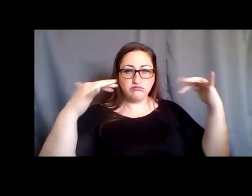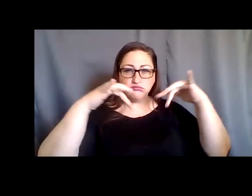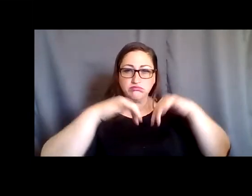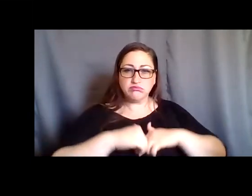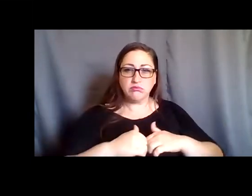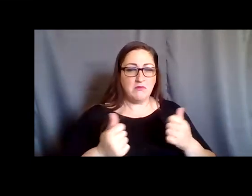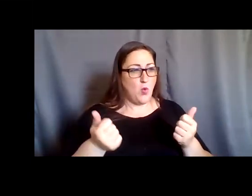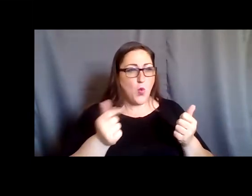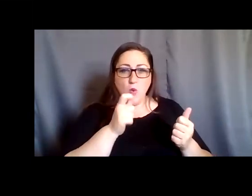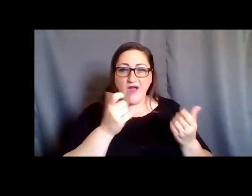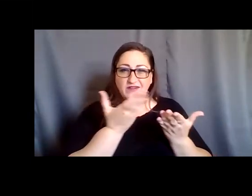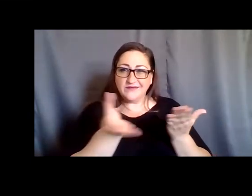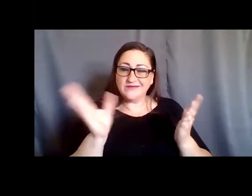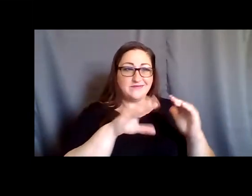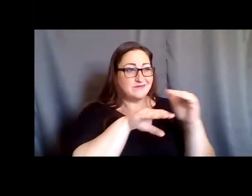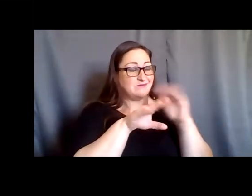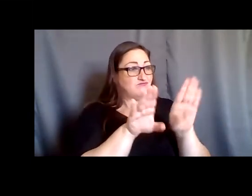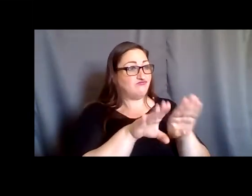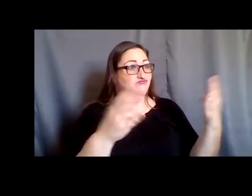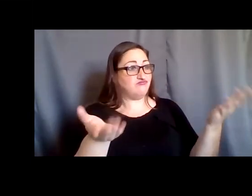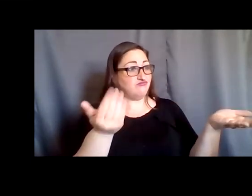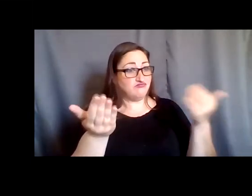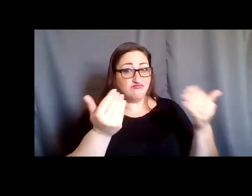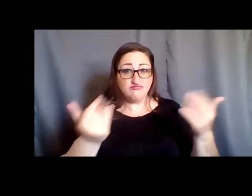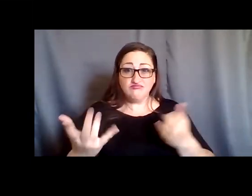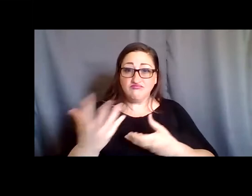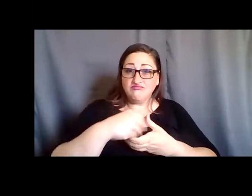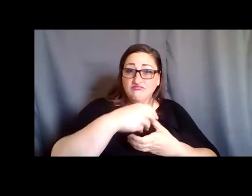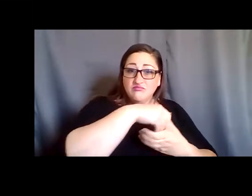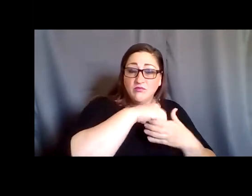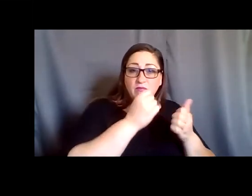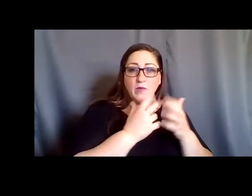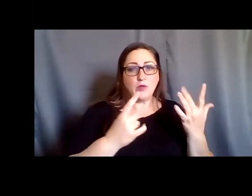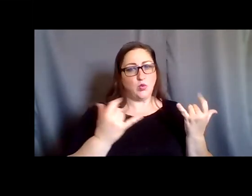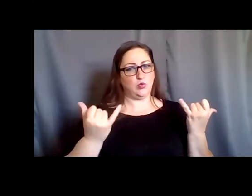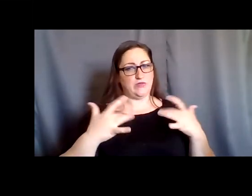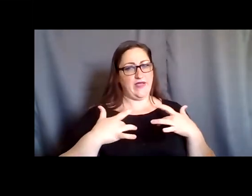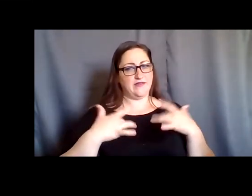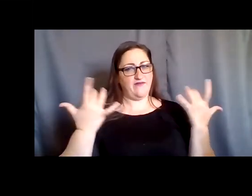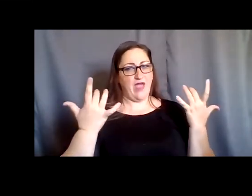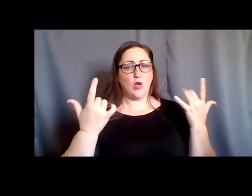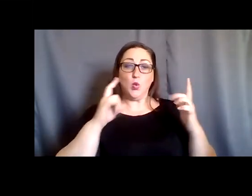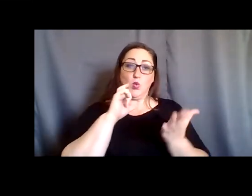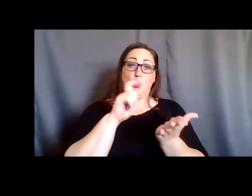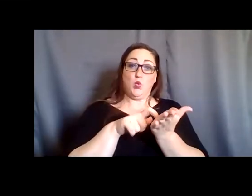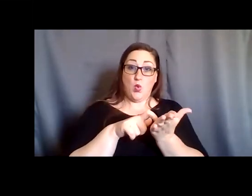In today’s event, you will see how we are integrating some of these practices into virtual events.